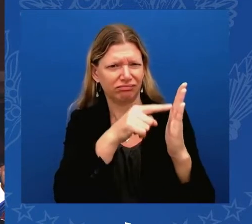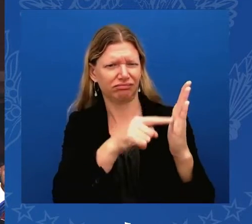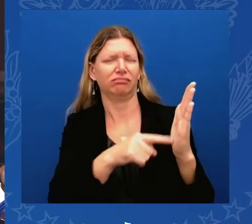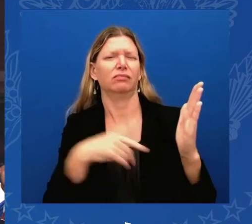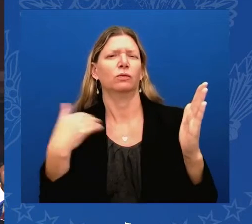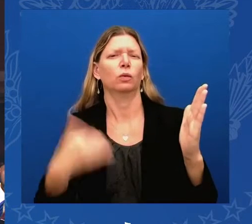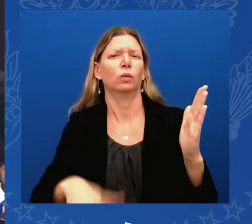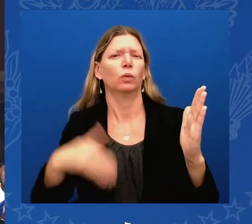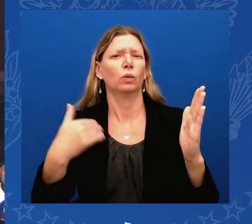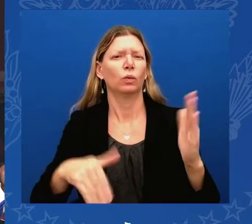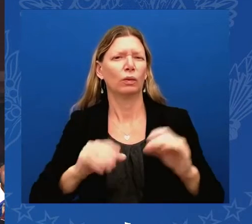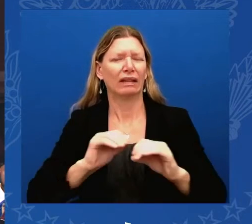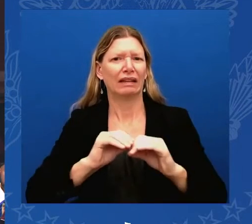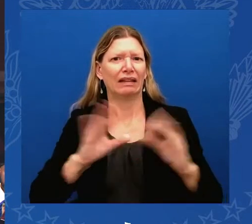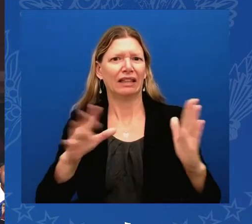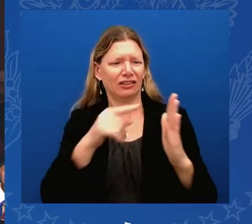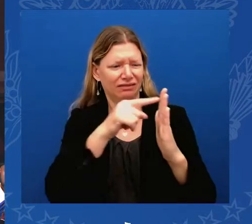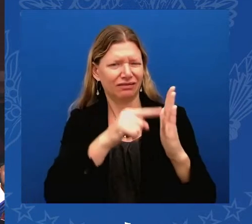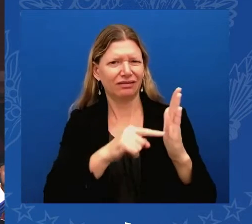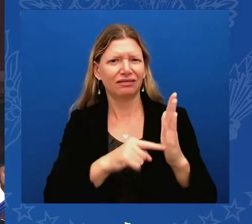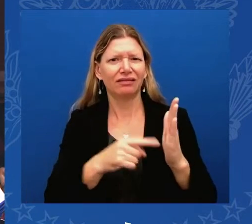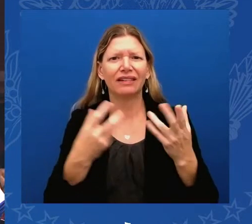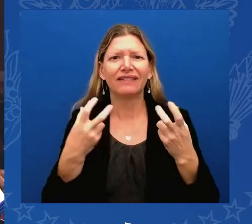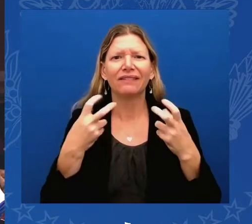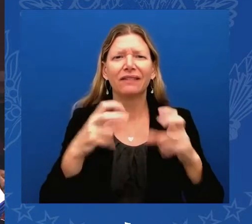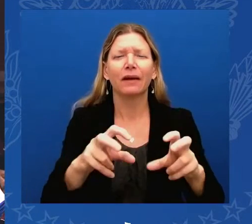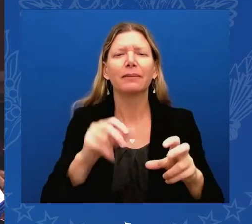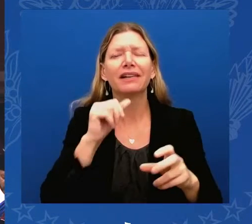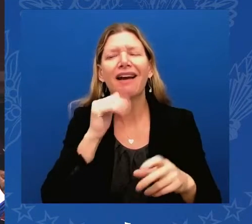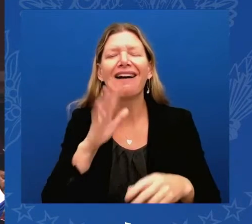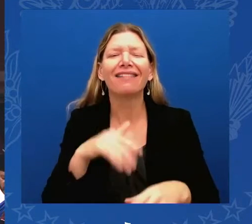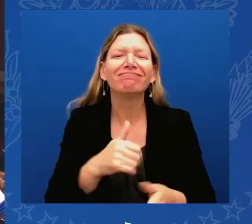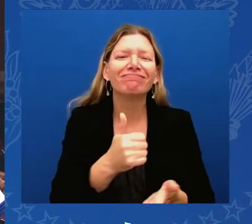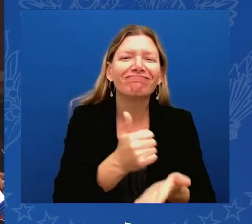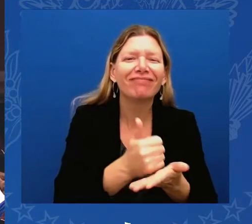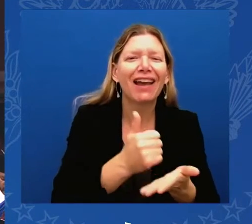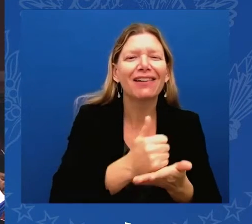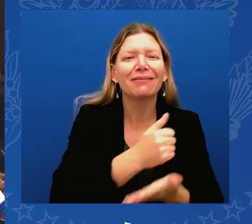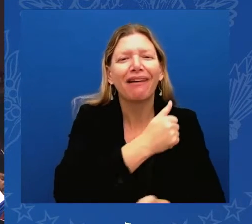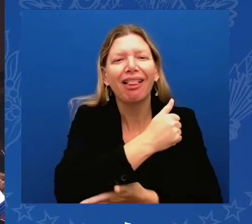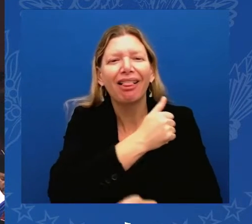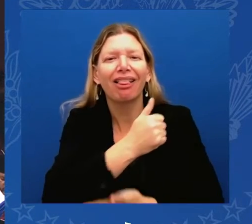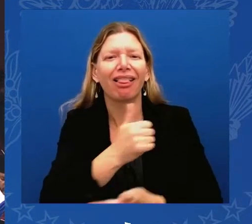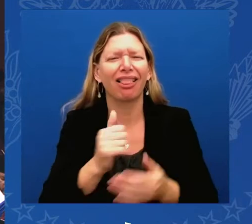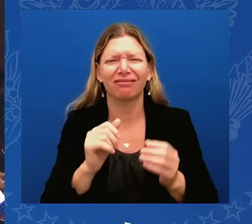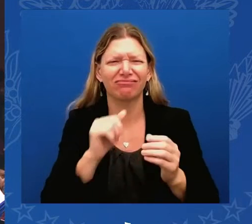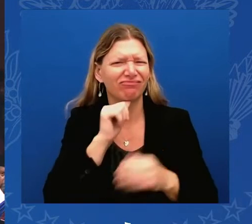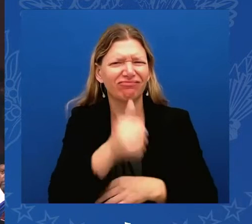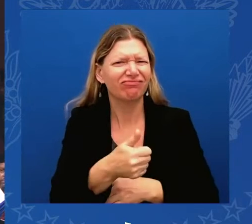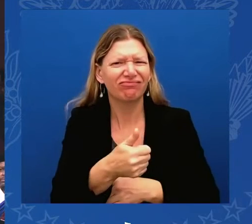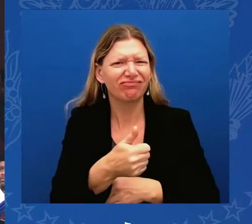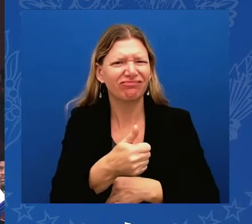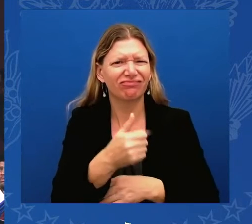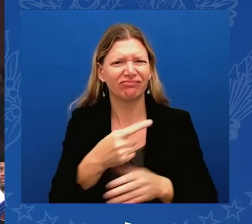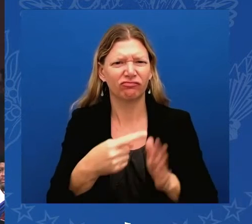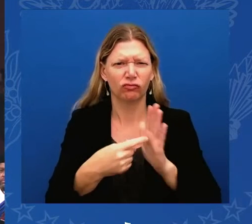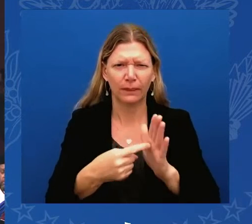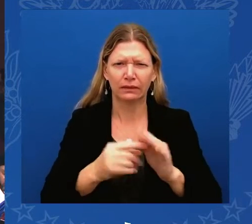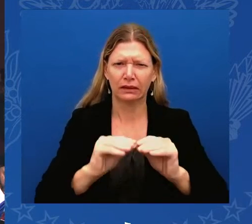but represent a clear view of the value and excellence that is embodied in these institutions.